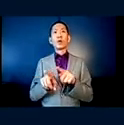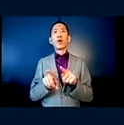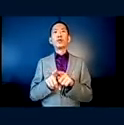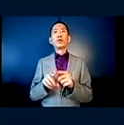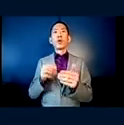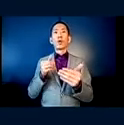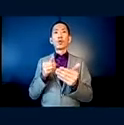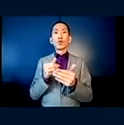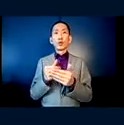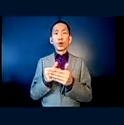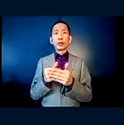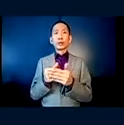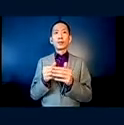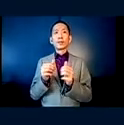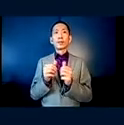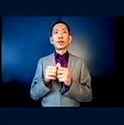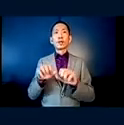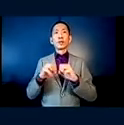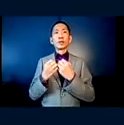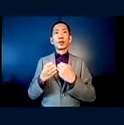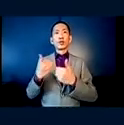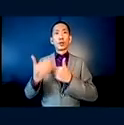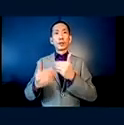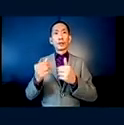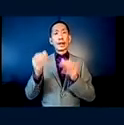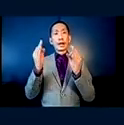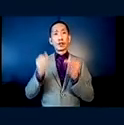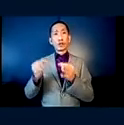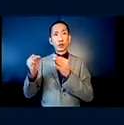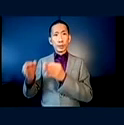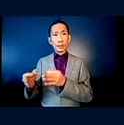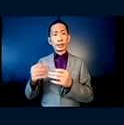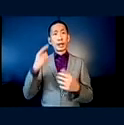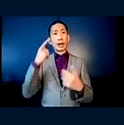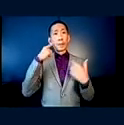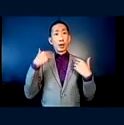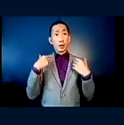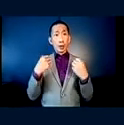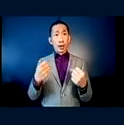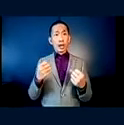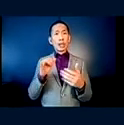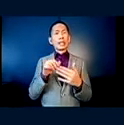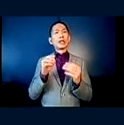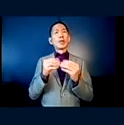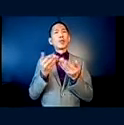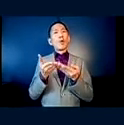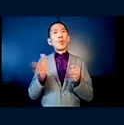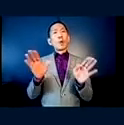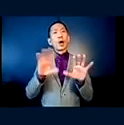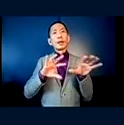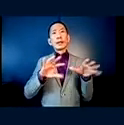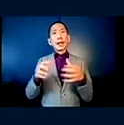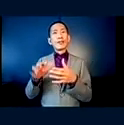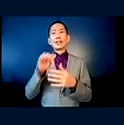LEARNING AND MEMORY BUT ALSO CLOSELY BEHIND IN SOCIAL PROCESSES AND DETERMINANTS MENTAL HEALTH WHICH IS A BROADER